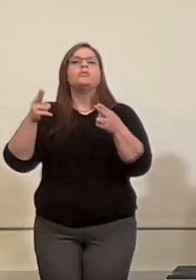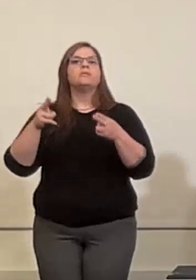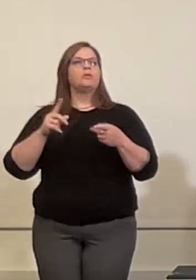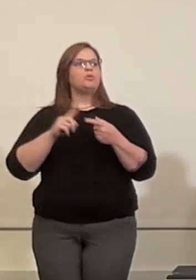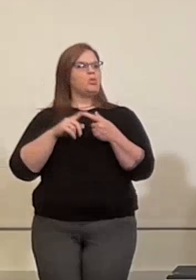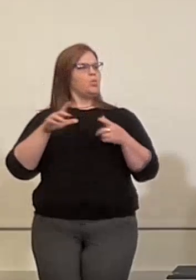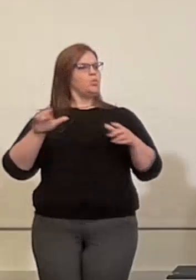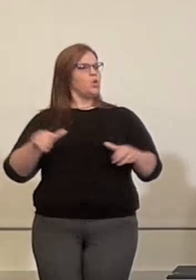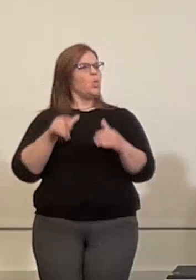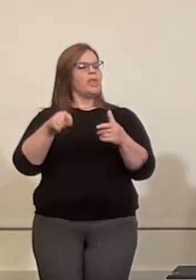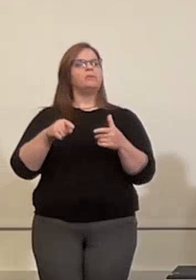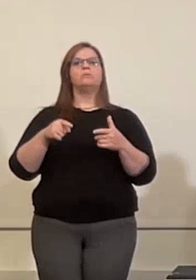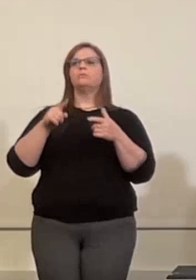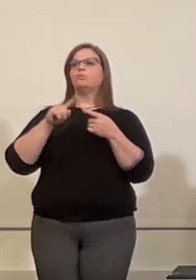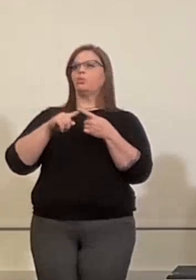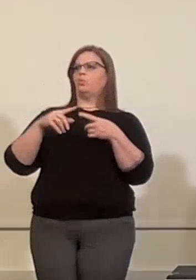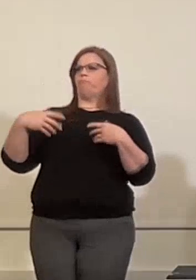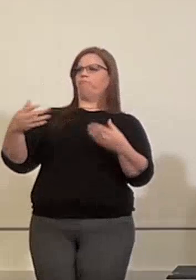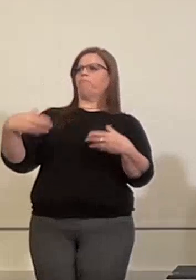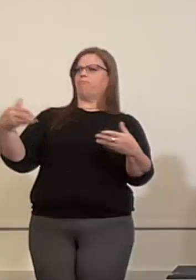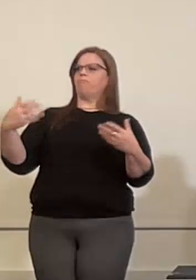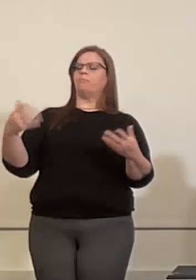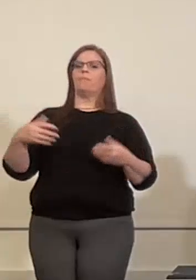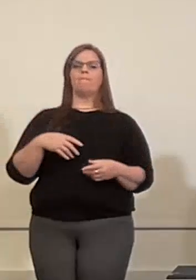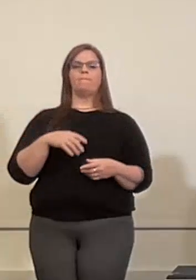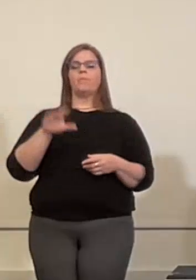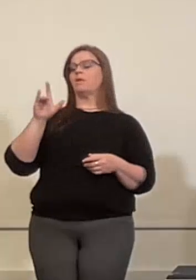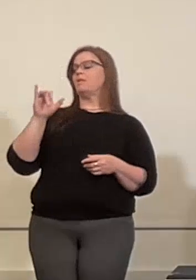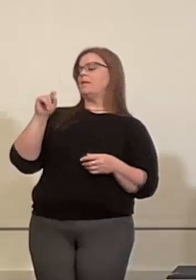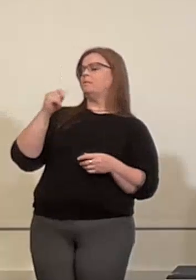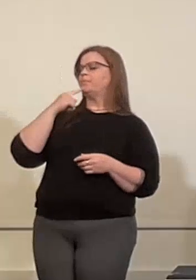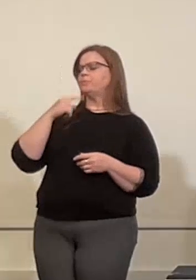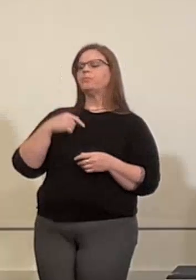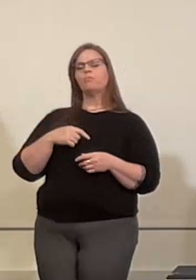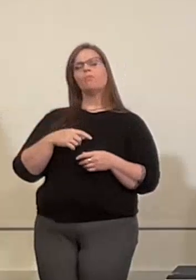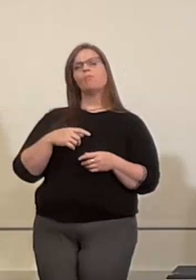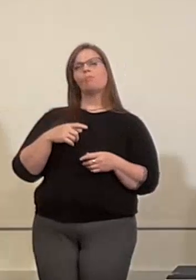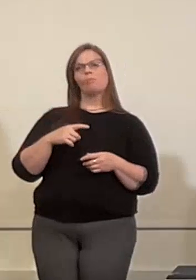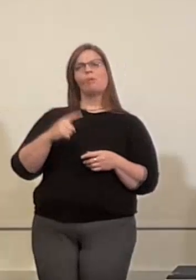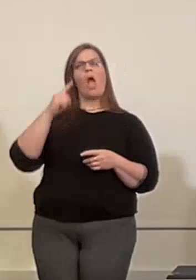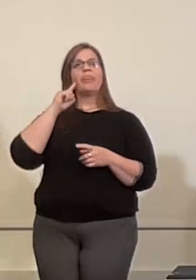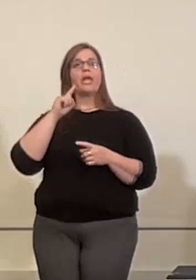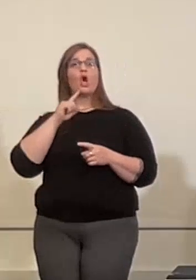You know, to get, you know, I mean, I think urgency comes back